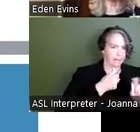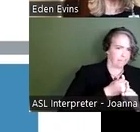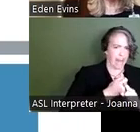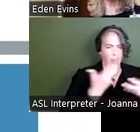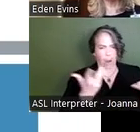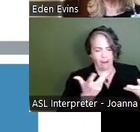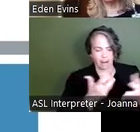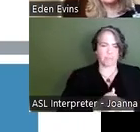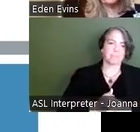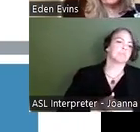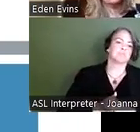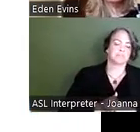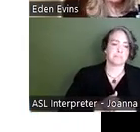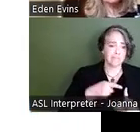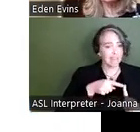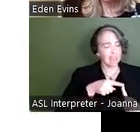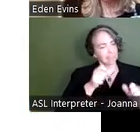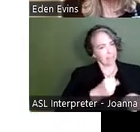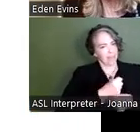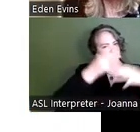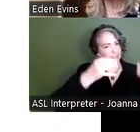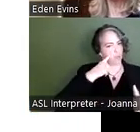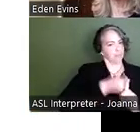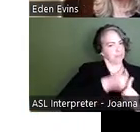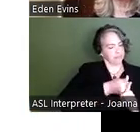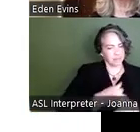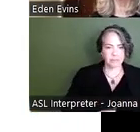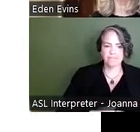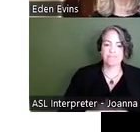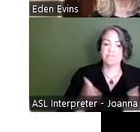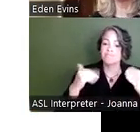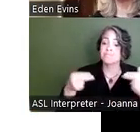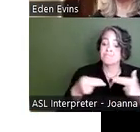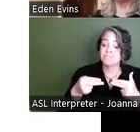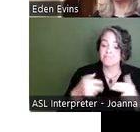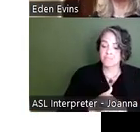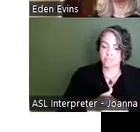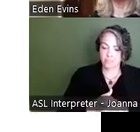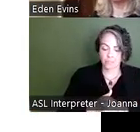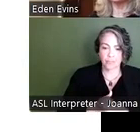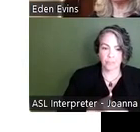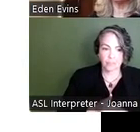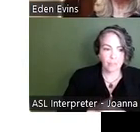Next slide, please. And this study is one I did with Cori Cather and our friend and